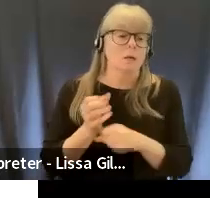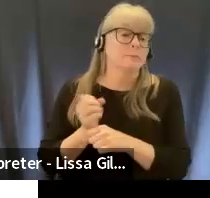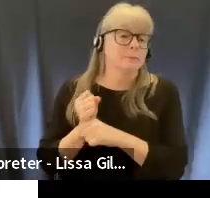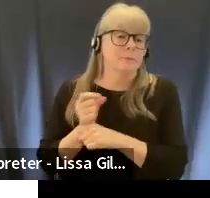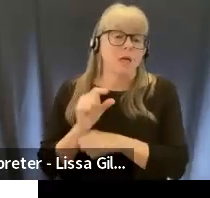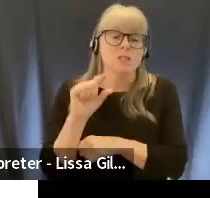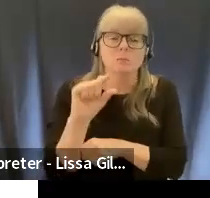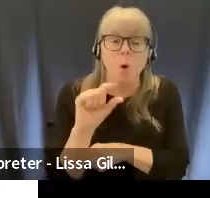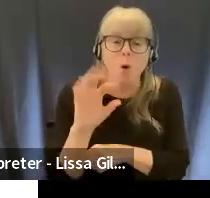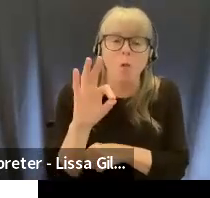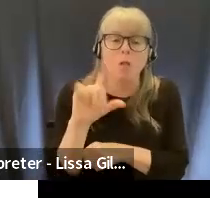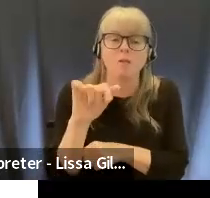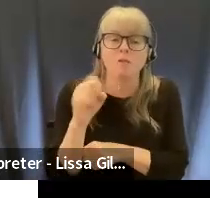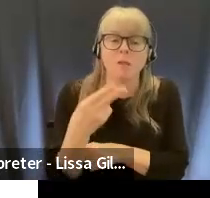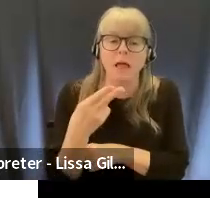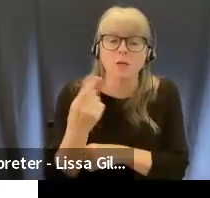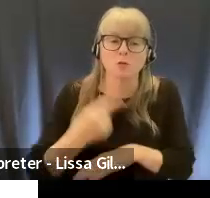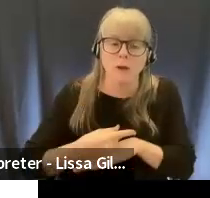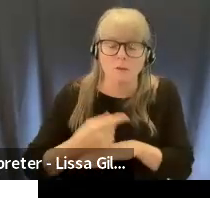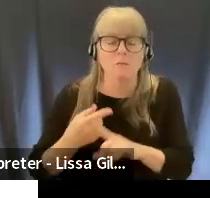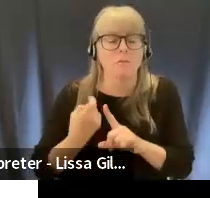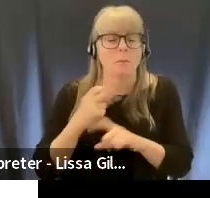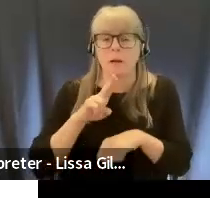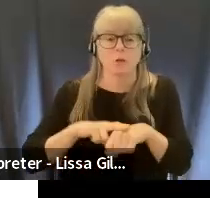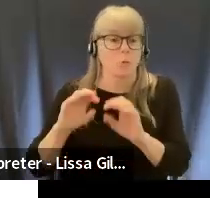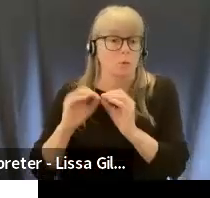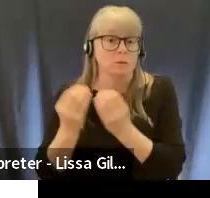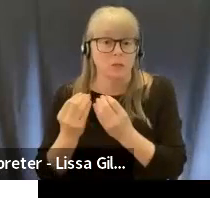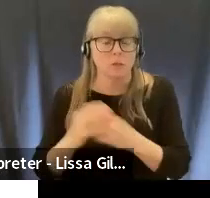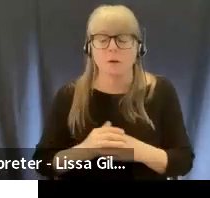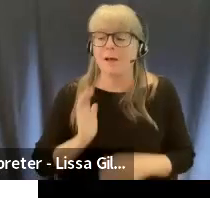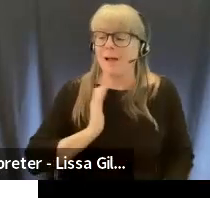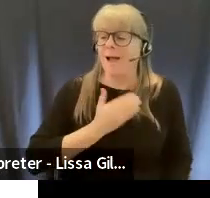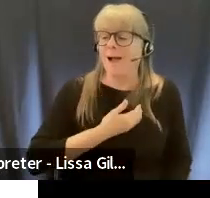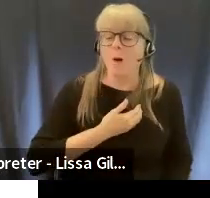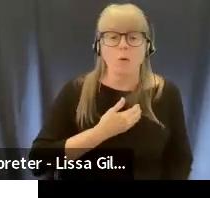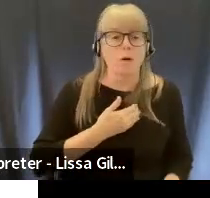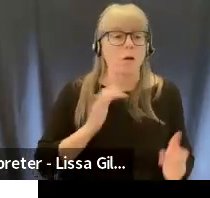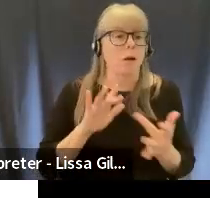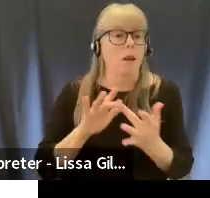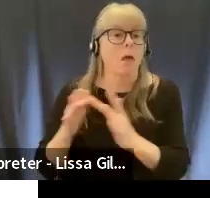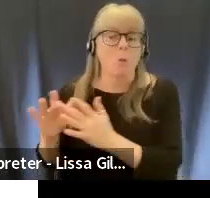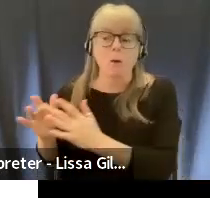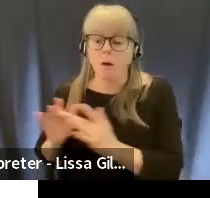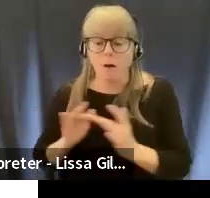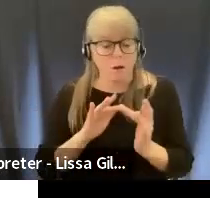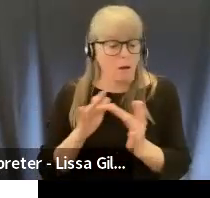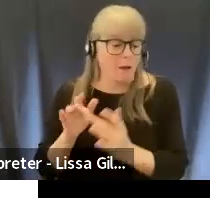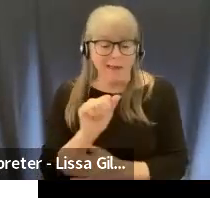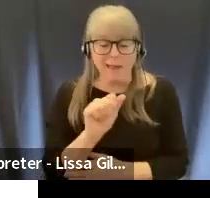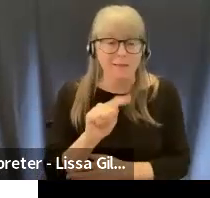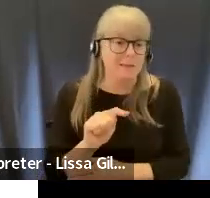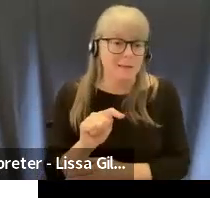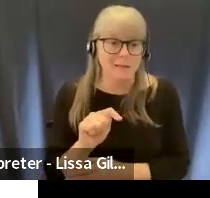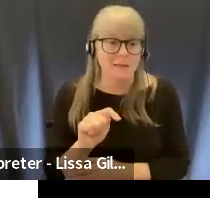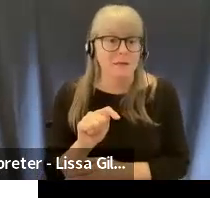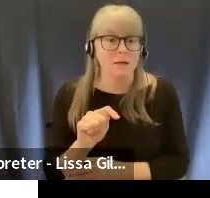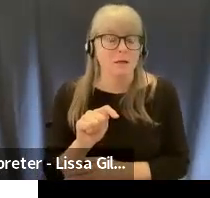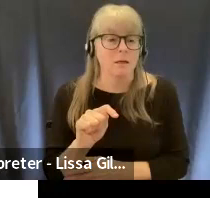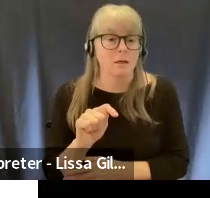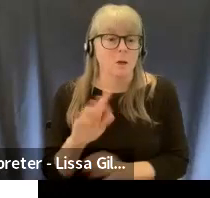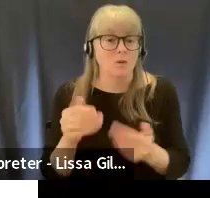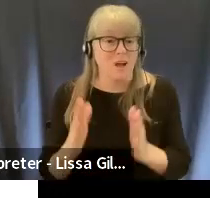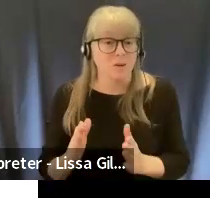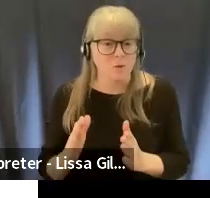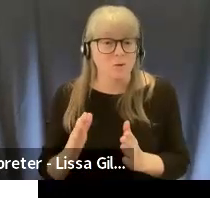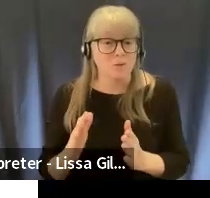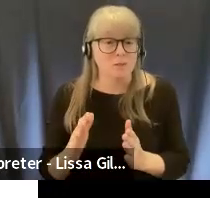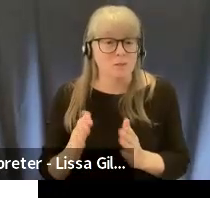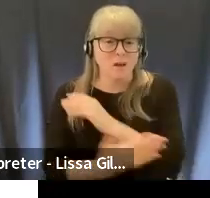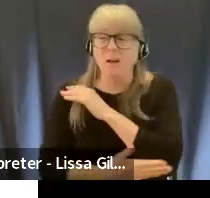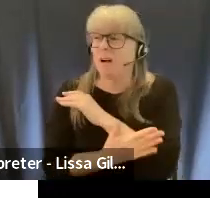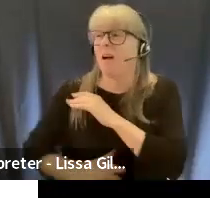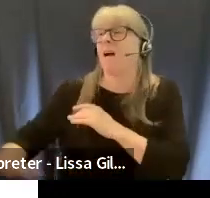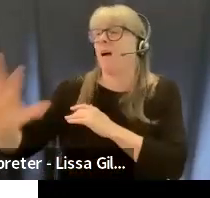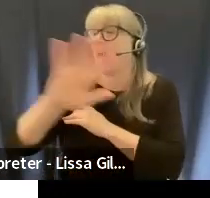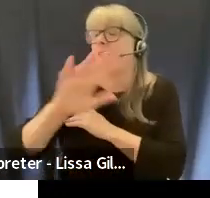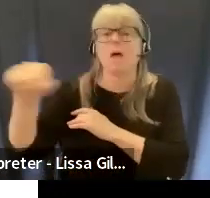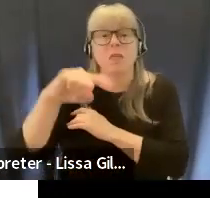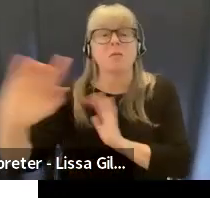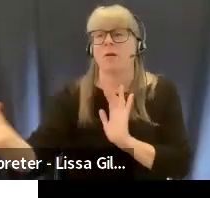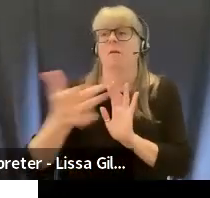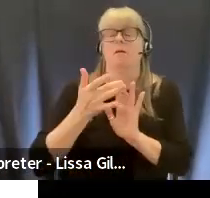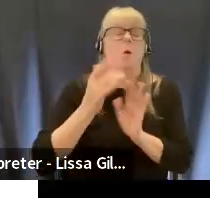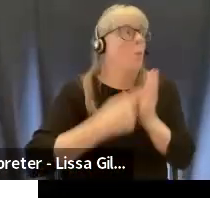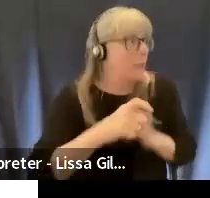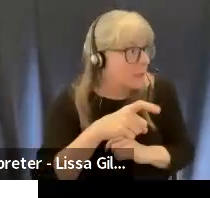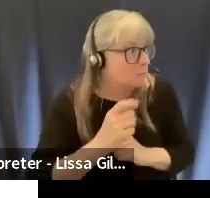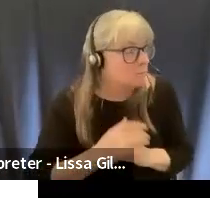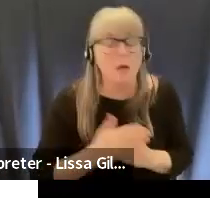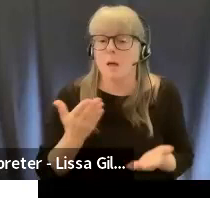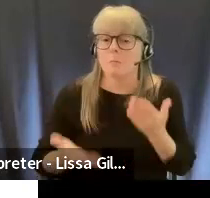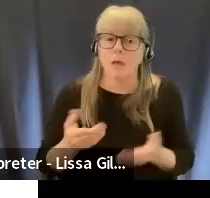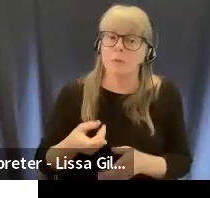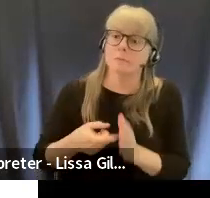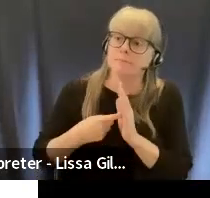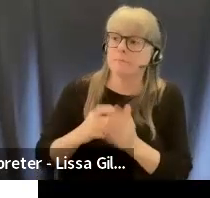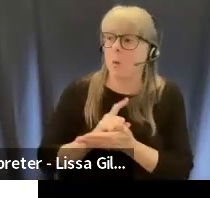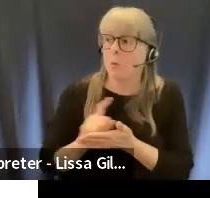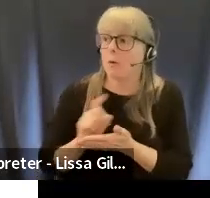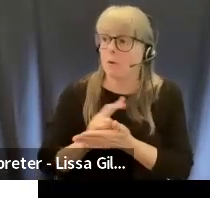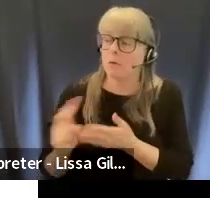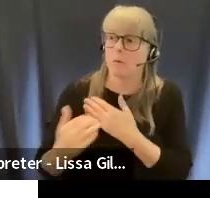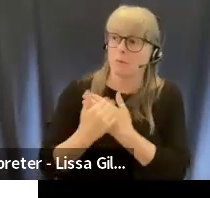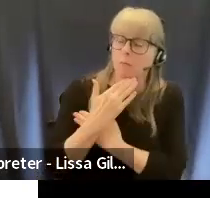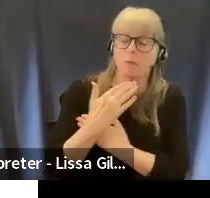And we're thankful for it. Receive small flash grants from national organizations and our network of at providers across this country will reach out to us and say, Hey, what do you need?